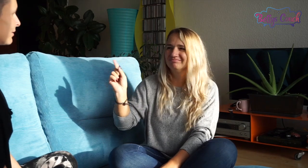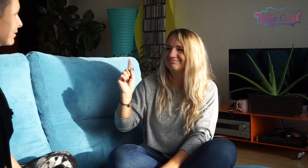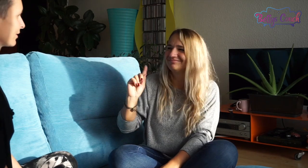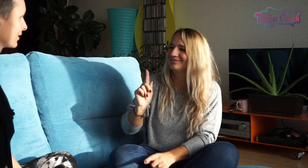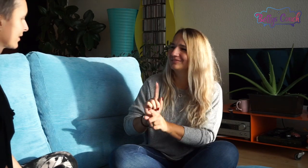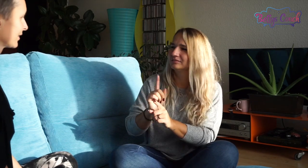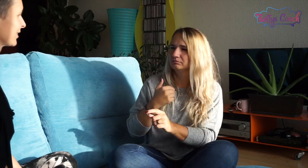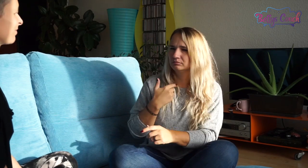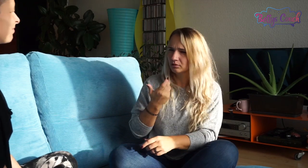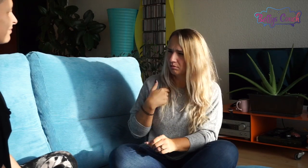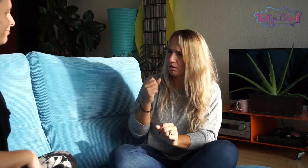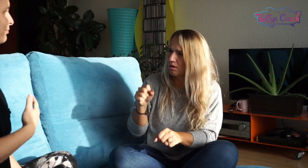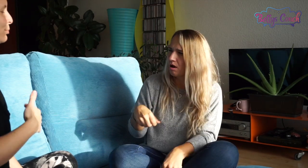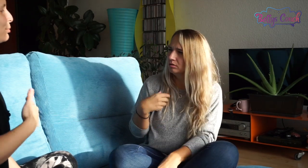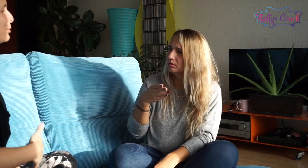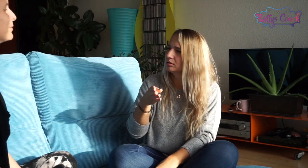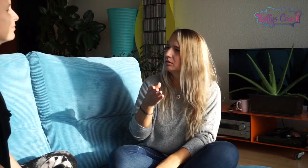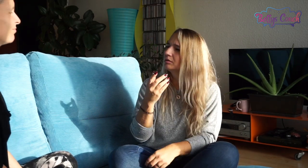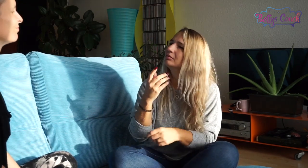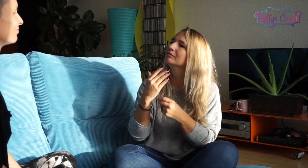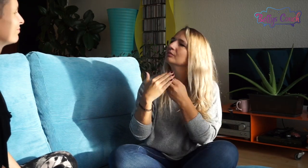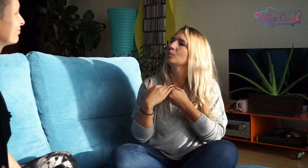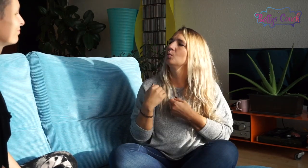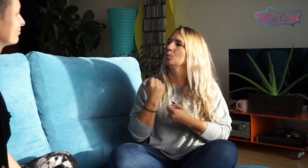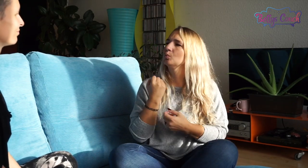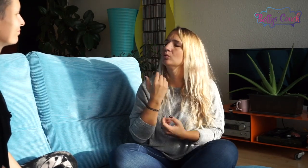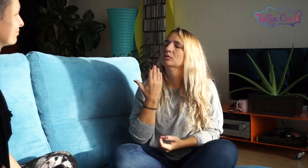Of course I could go there. The discrimination was pretty violently.